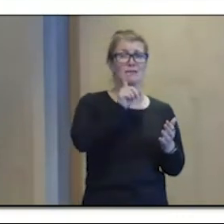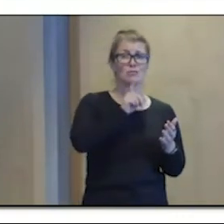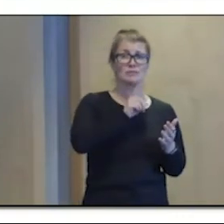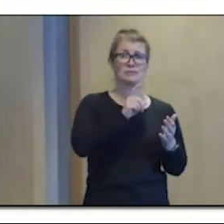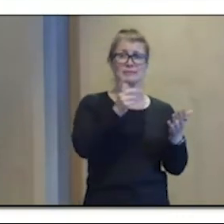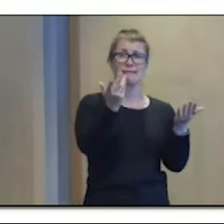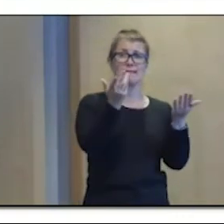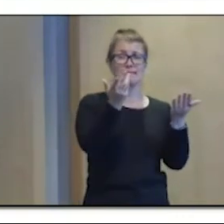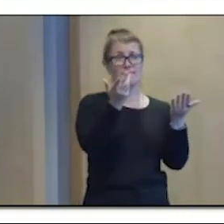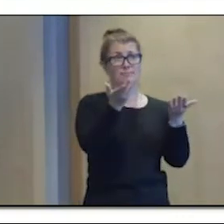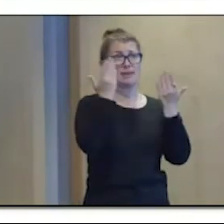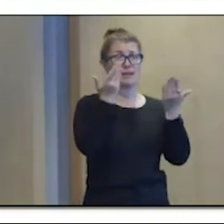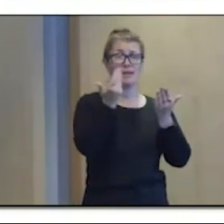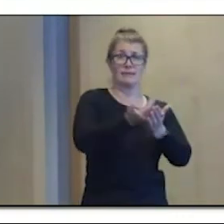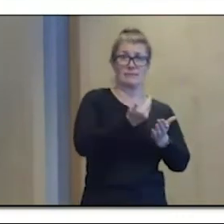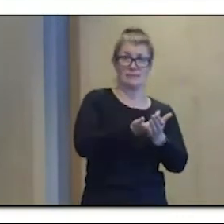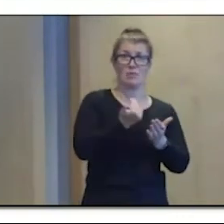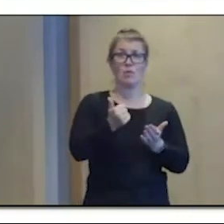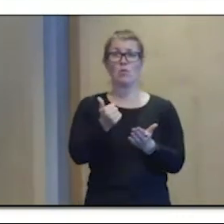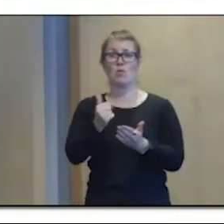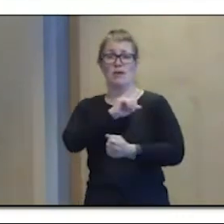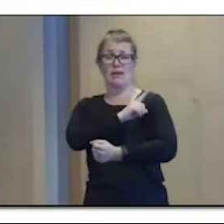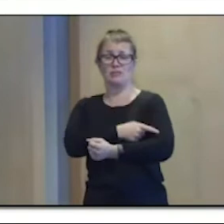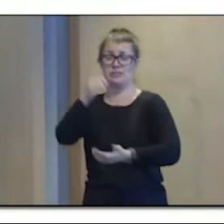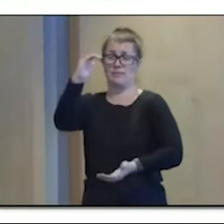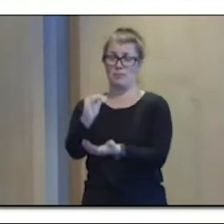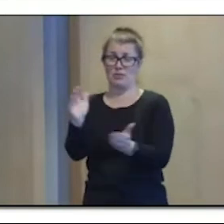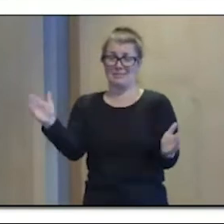use electricity to compress air and you store it as liquid nitrogen